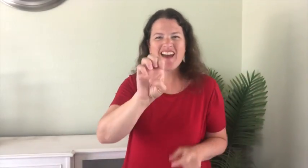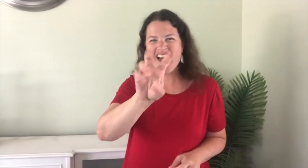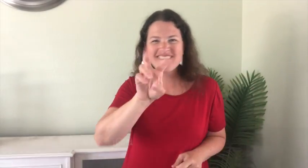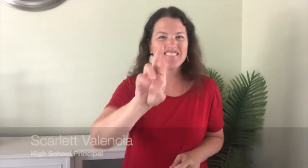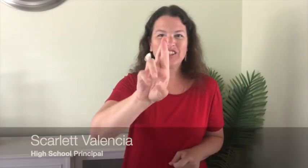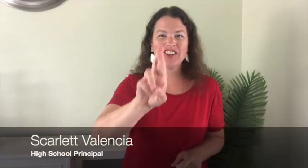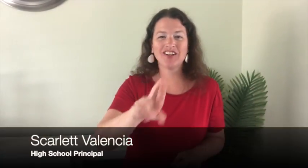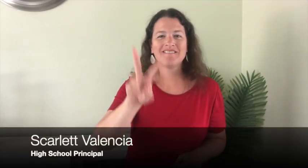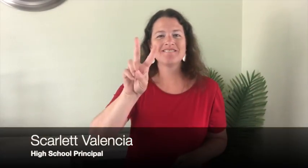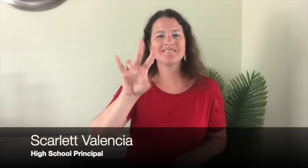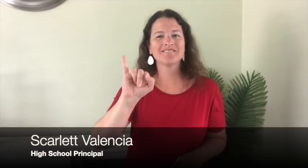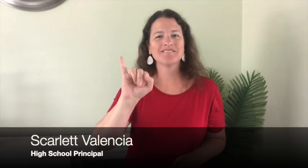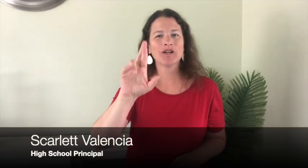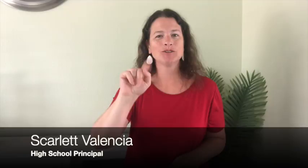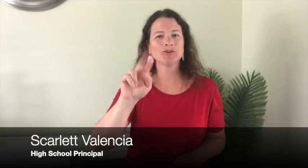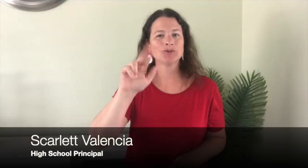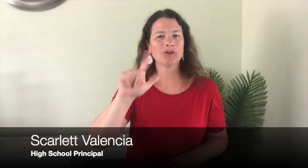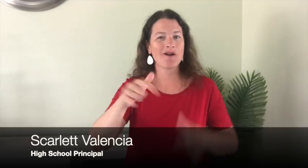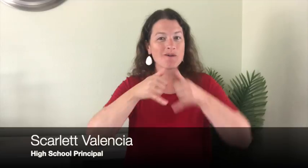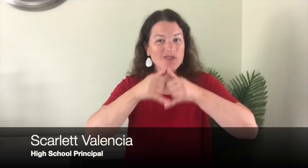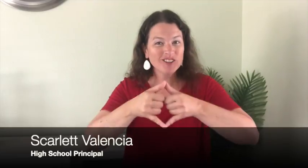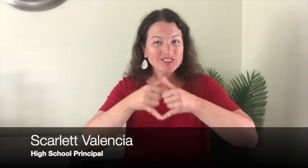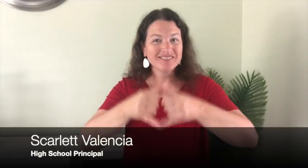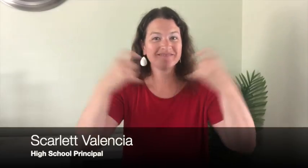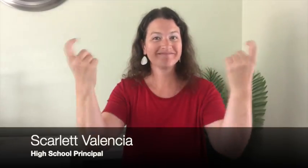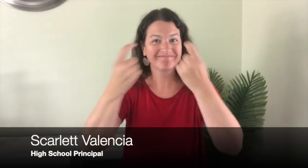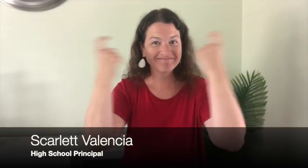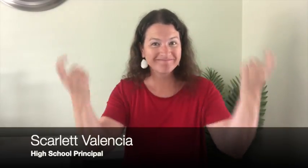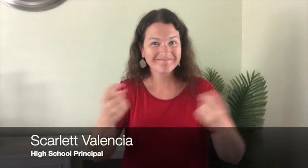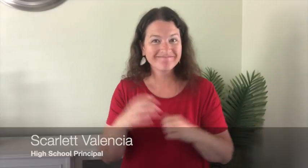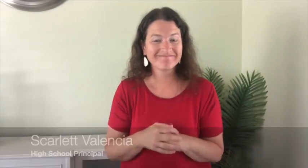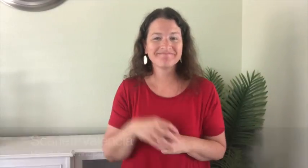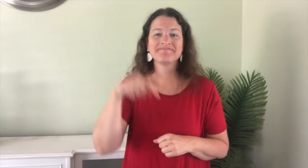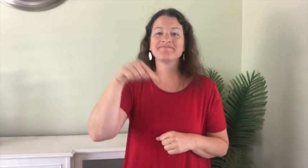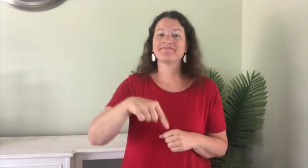ever virtual award ceremony.